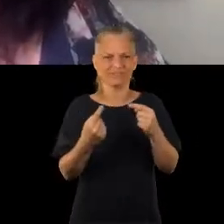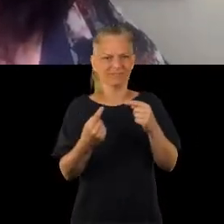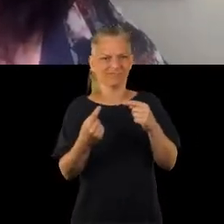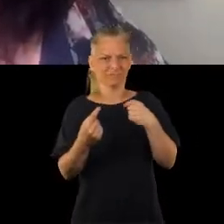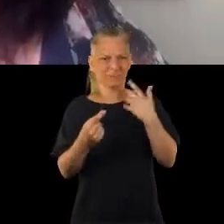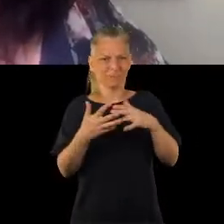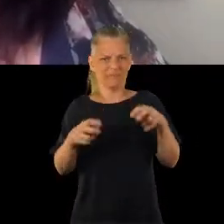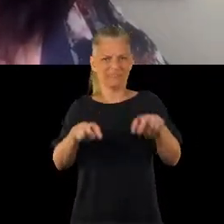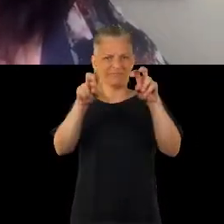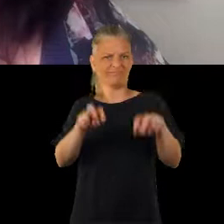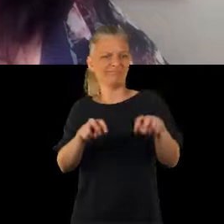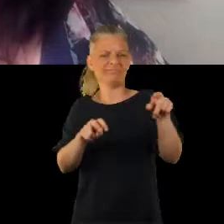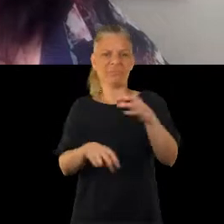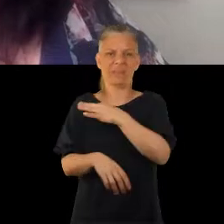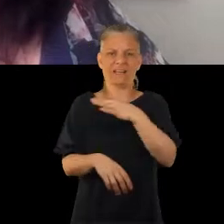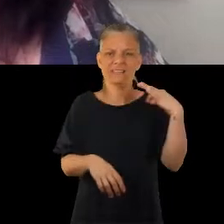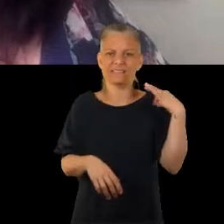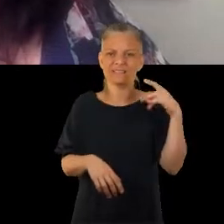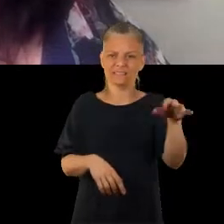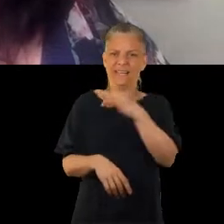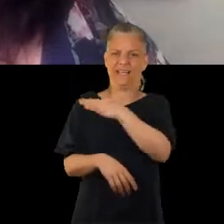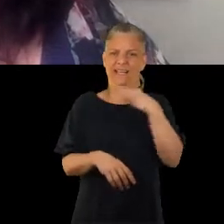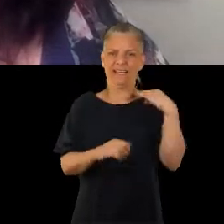naturally come to organisations for support and connect with other individuals.